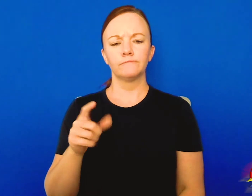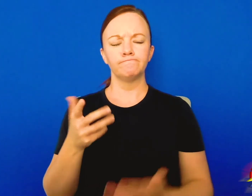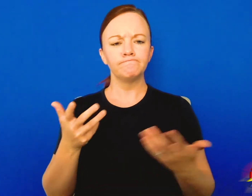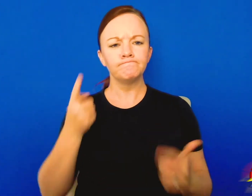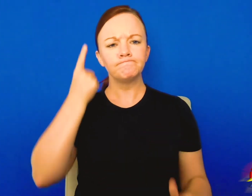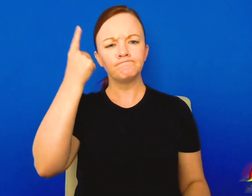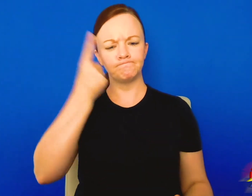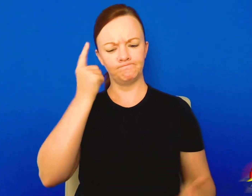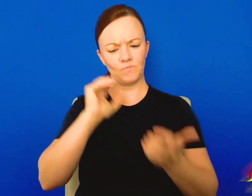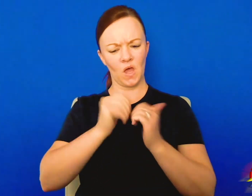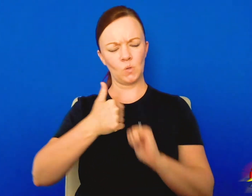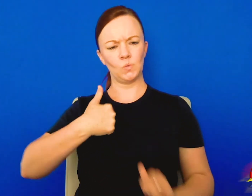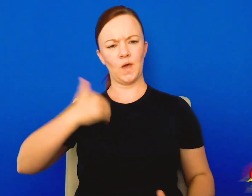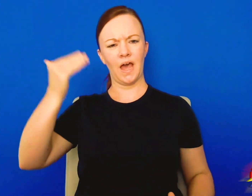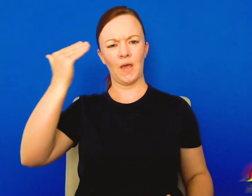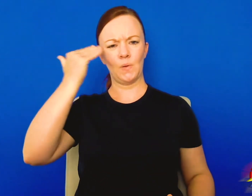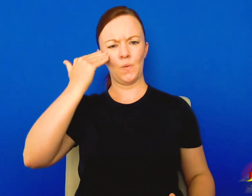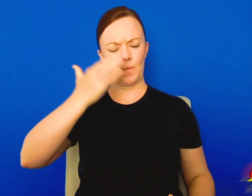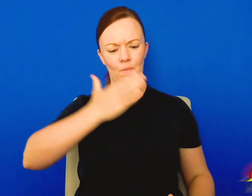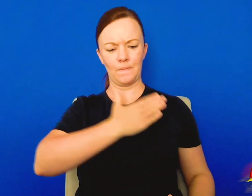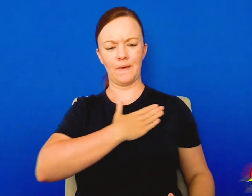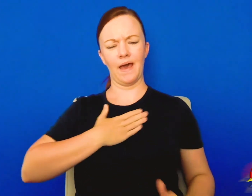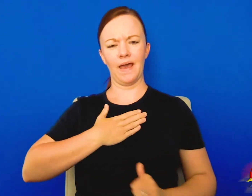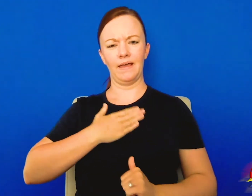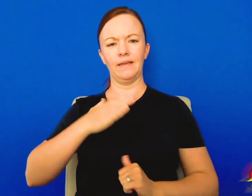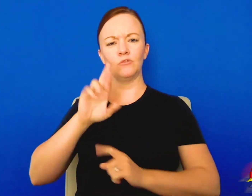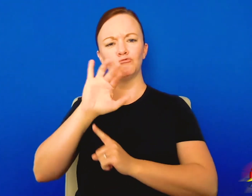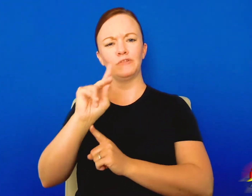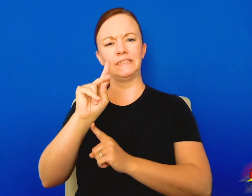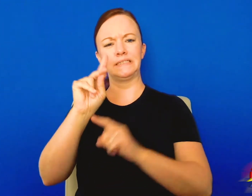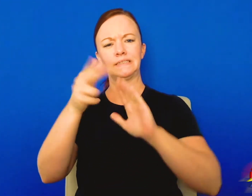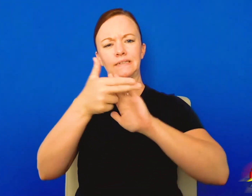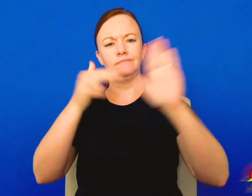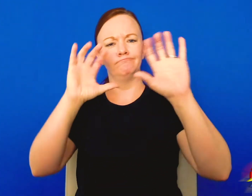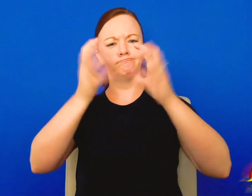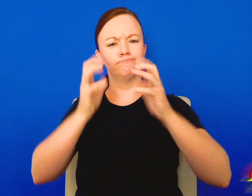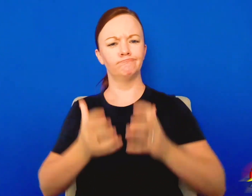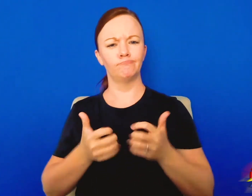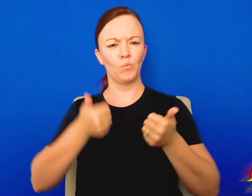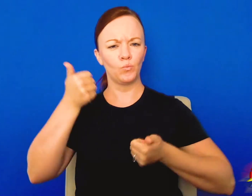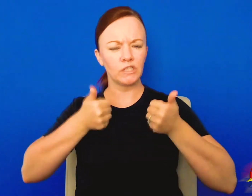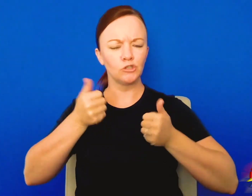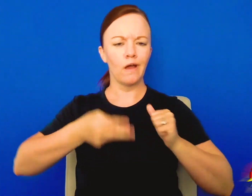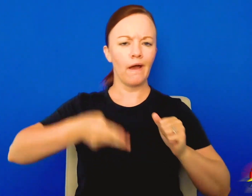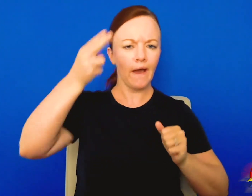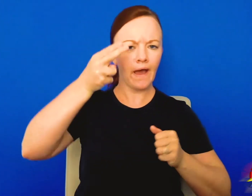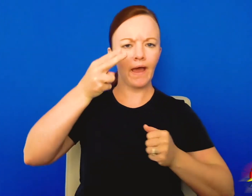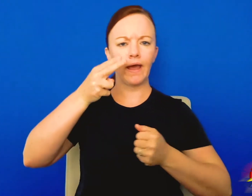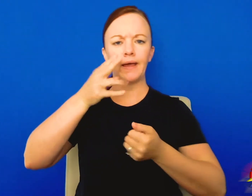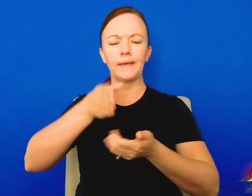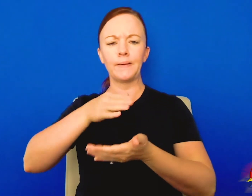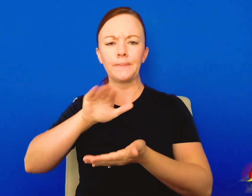QUESTION HOW DO I KNOW IF I AM HIGH RISK, MEDIUM RISK OR LOW RISK?